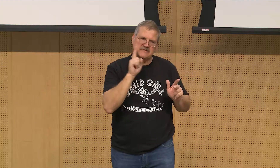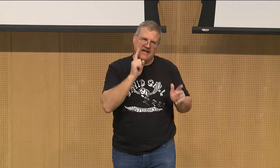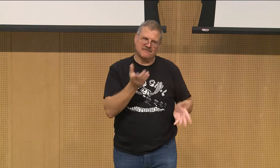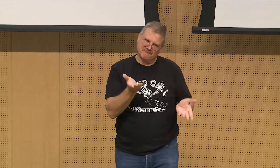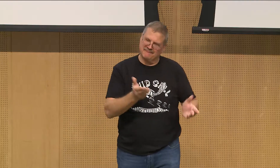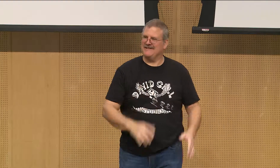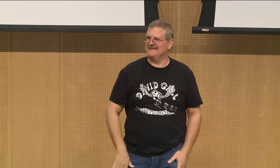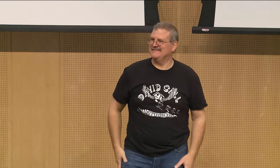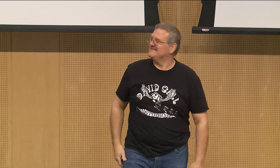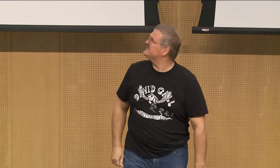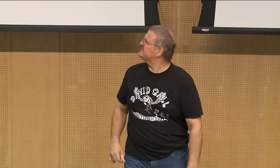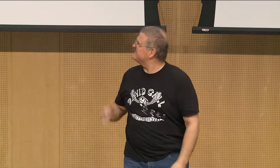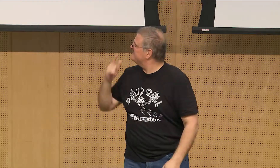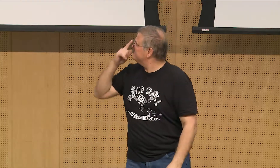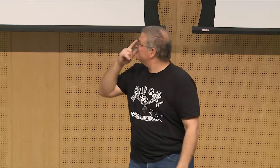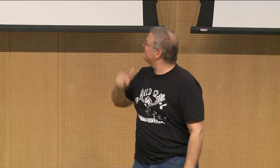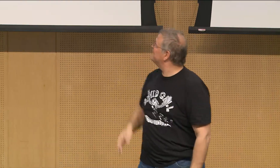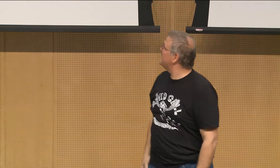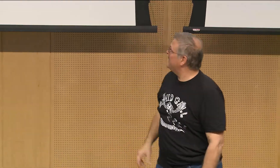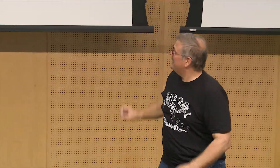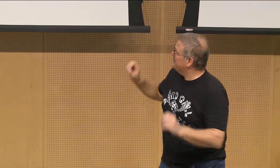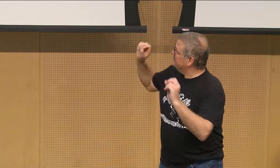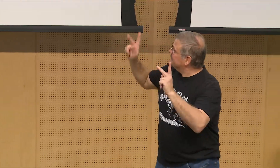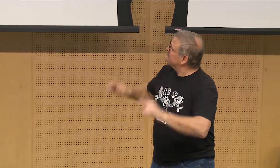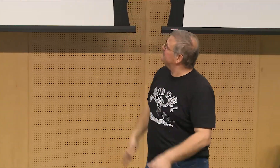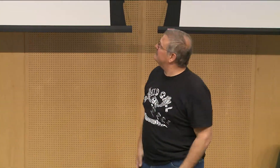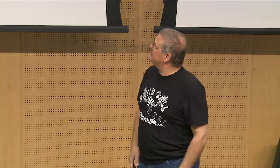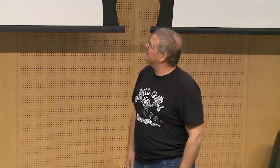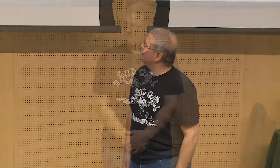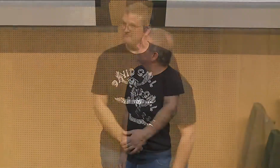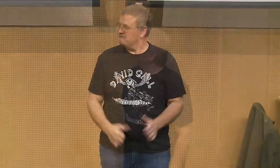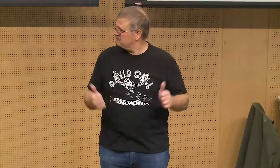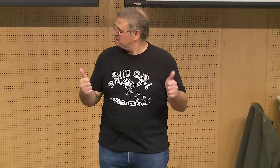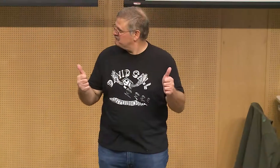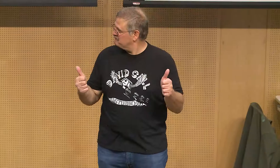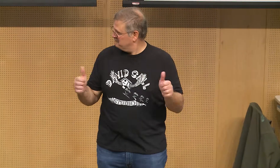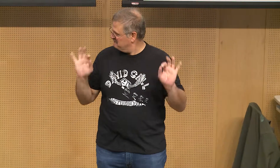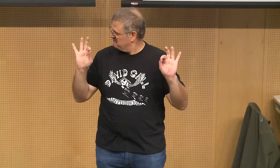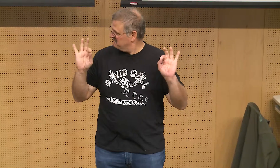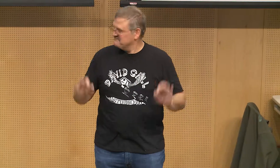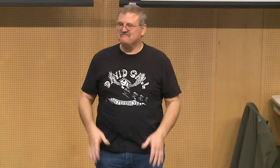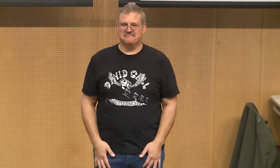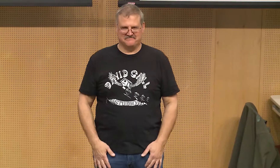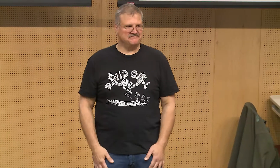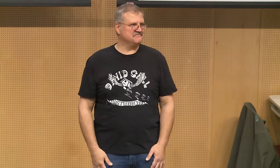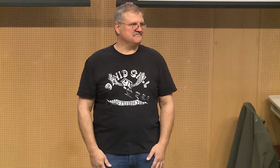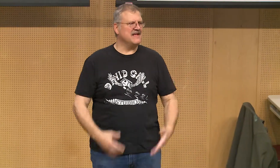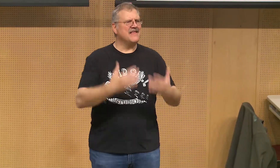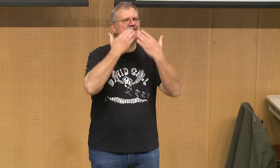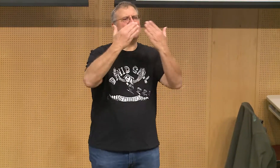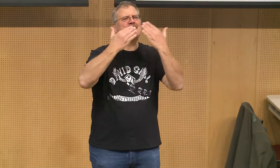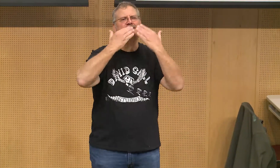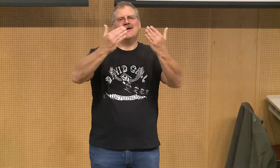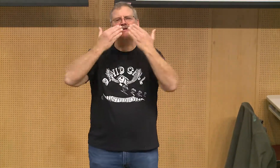symbolizing a safe place for all Deaf people to survive. Great? Thank you so much for having me, everyone.